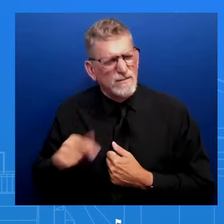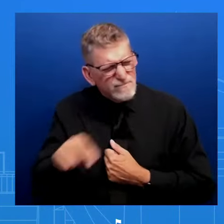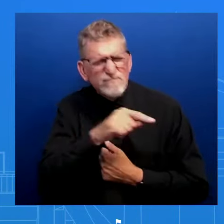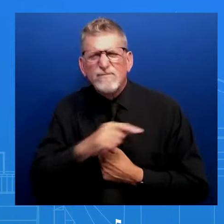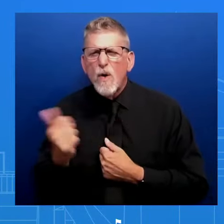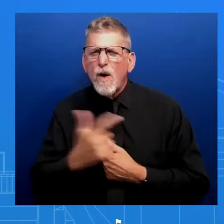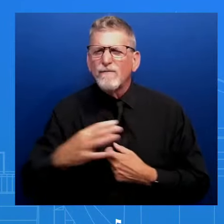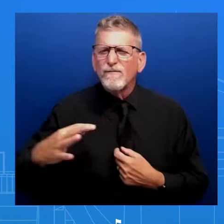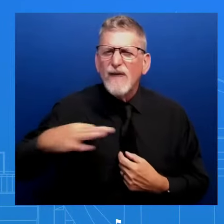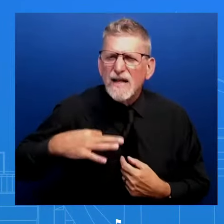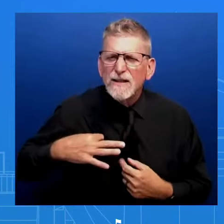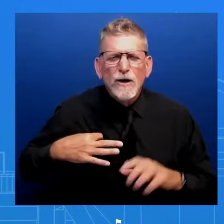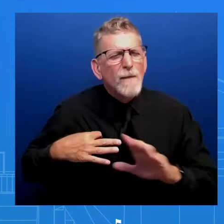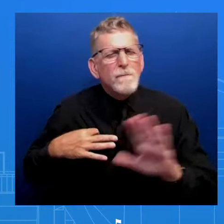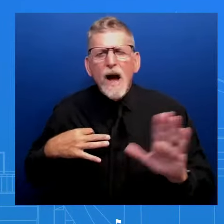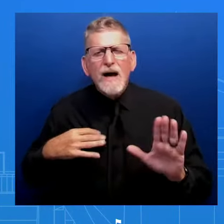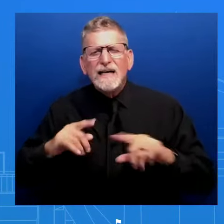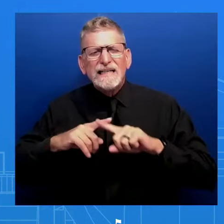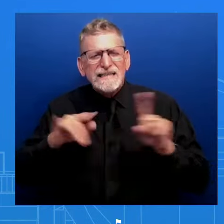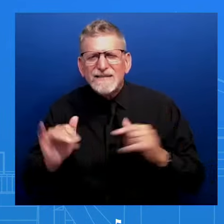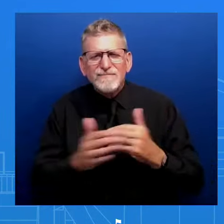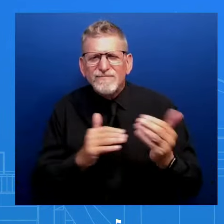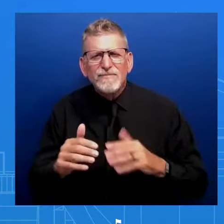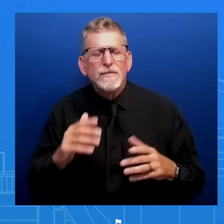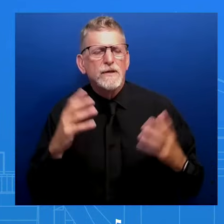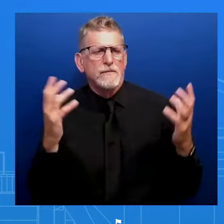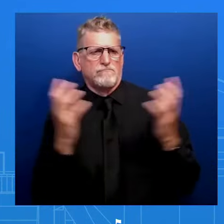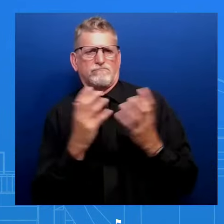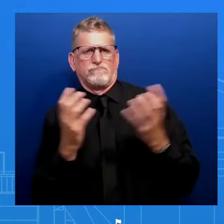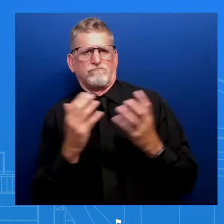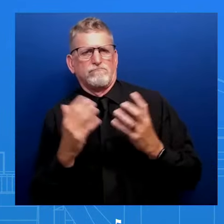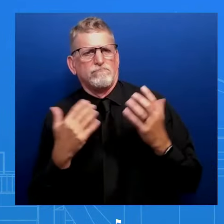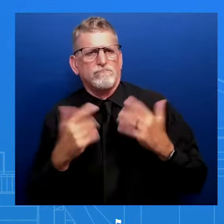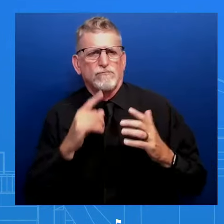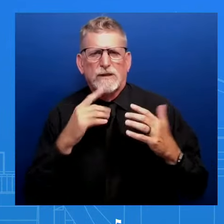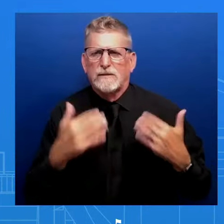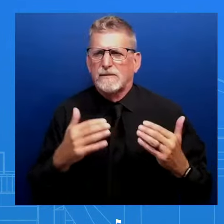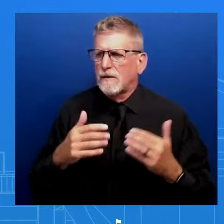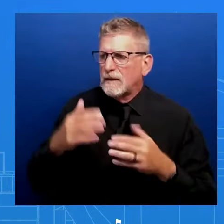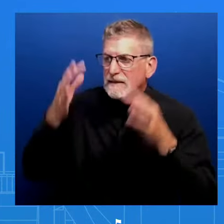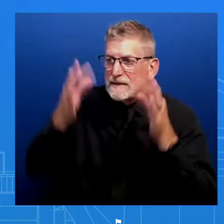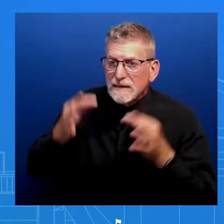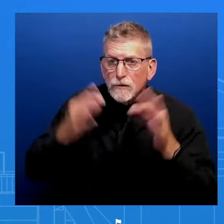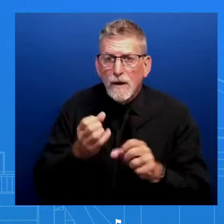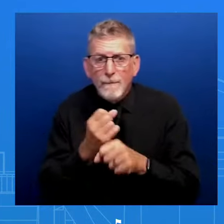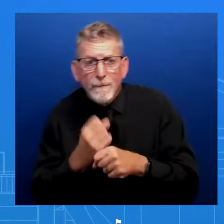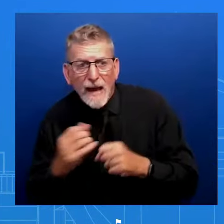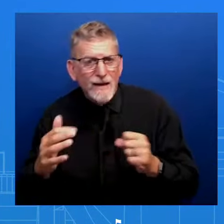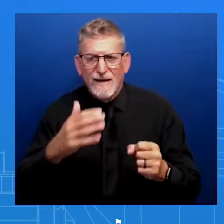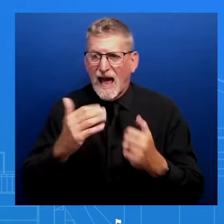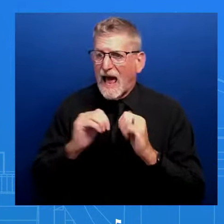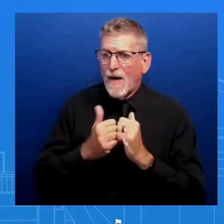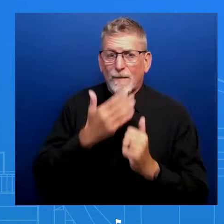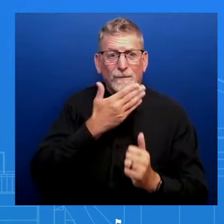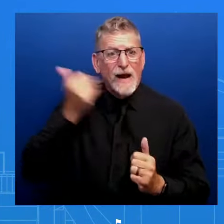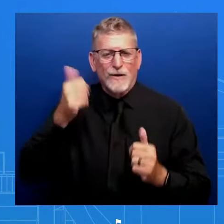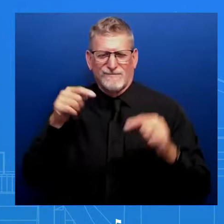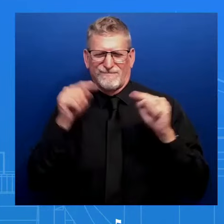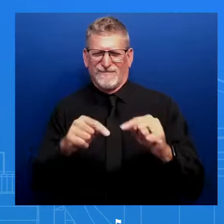but it also leads to better decision-making, more unique perspectives at the table, better operational performance.